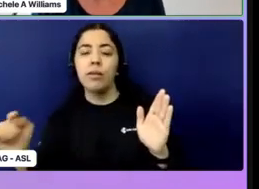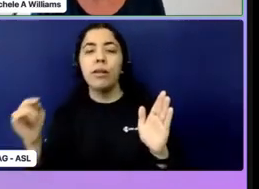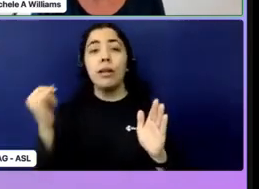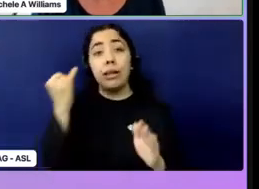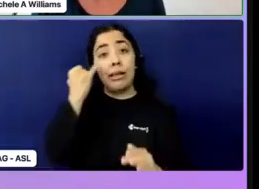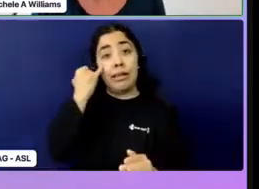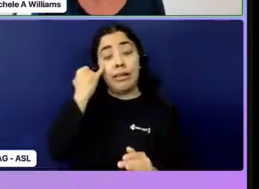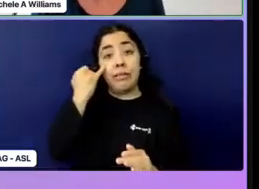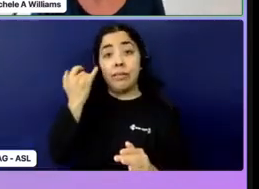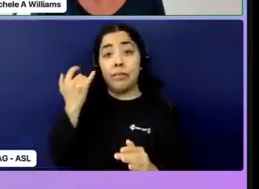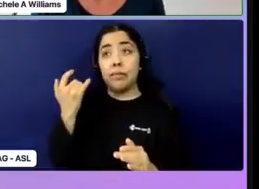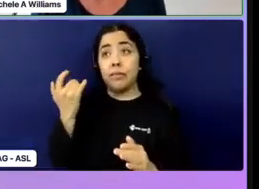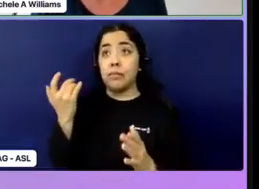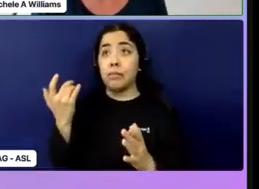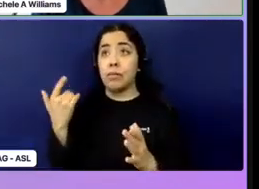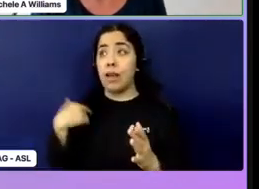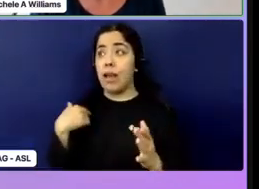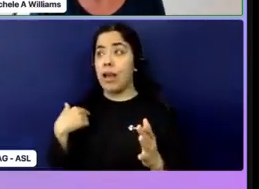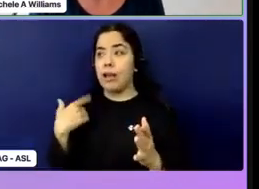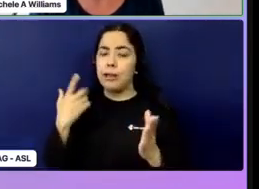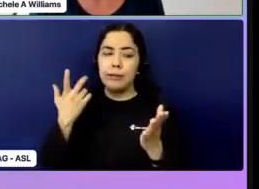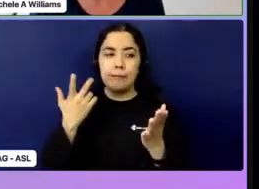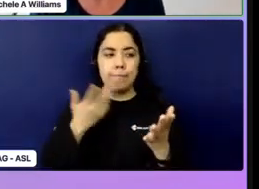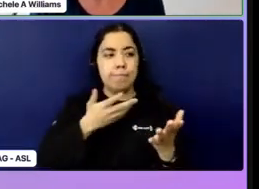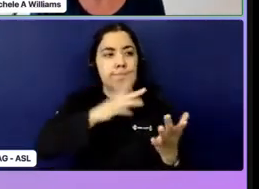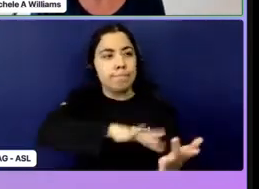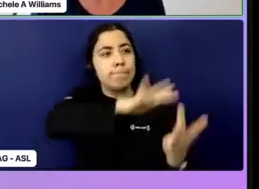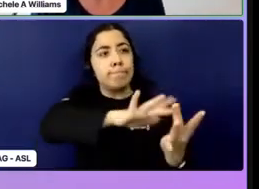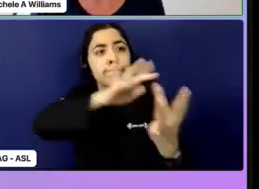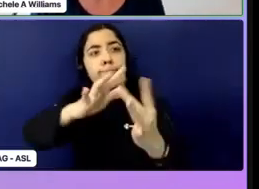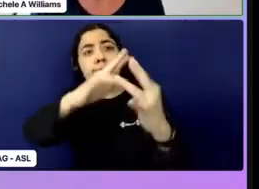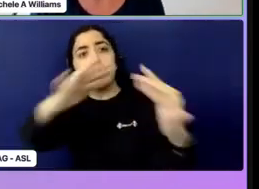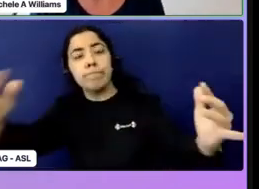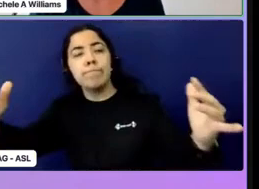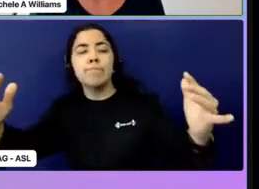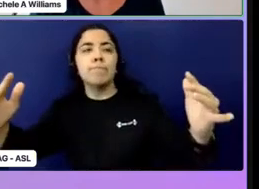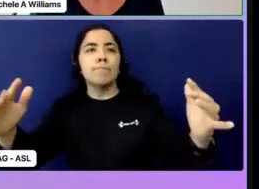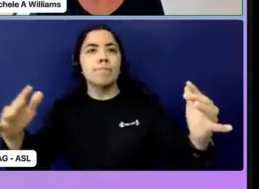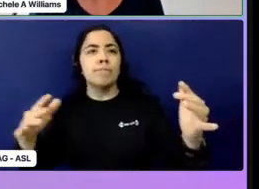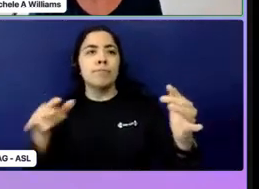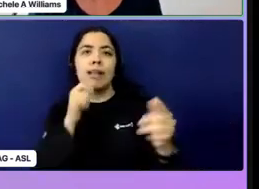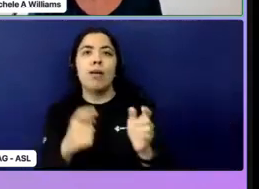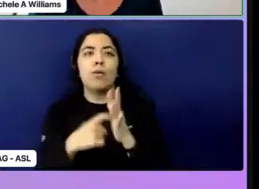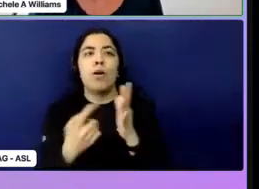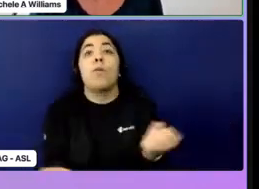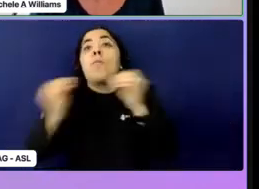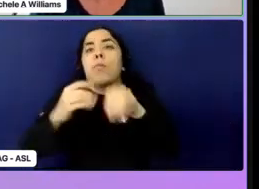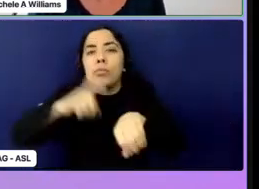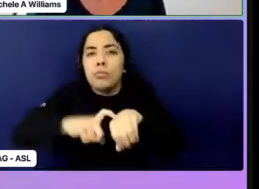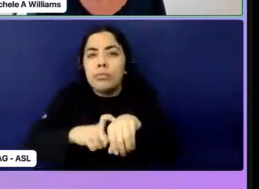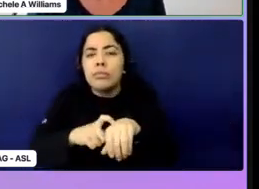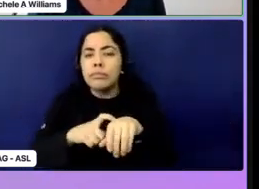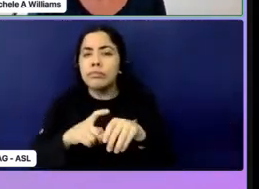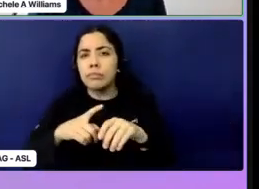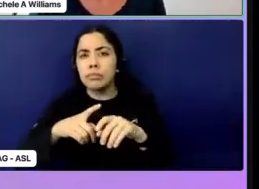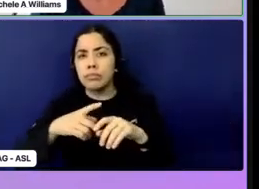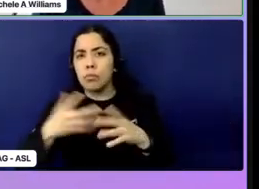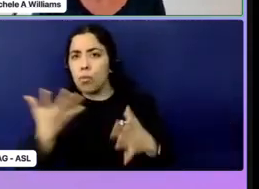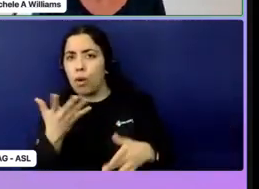what you intend to do. So activities don't take time time, if they are what you intended to do. So I think there needs to be a shift, not